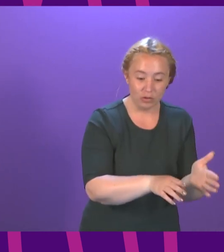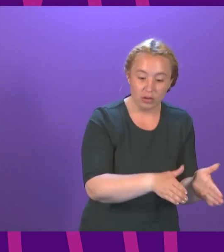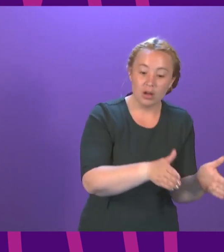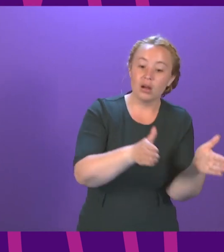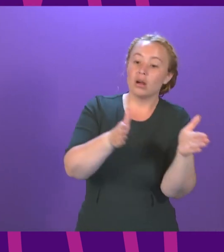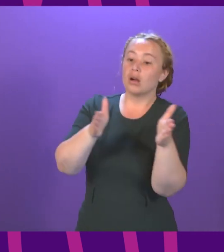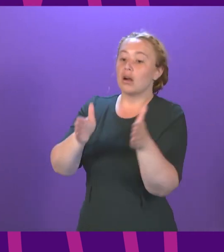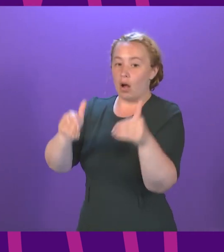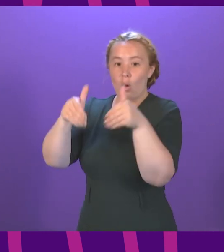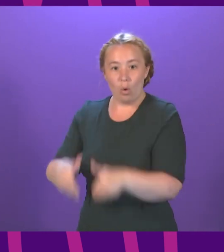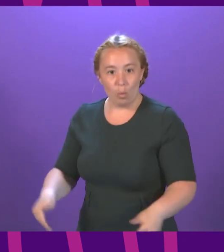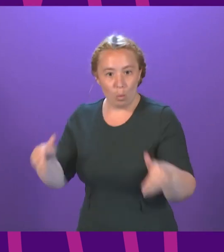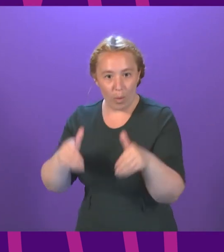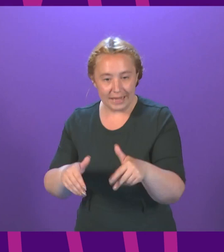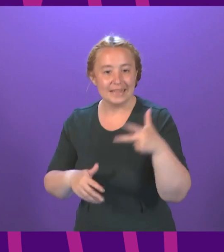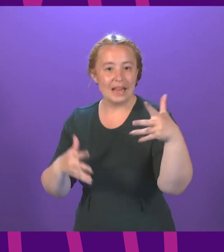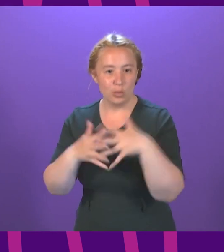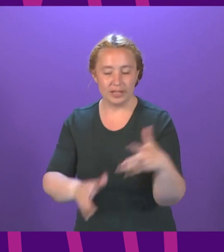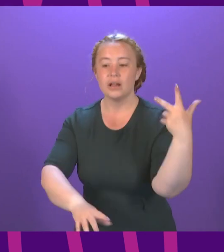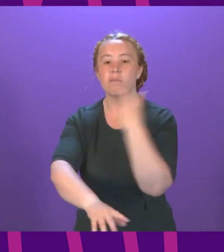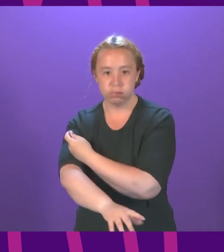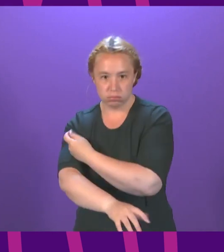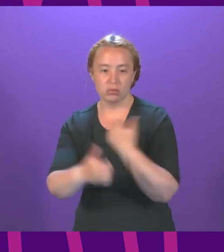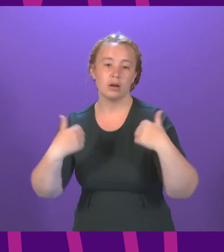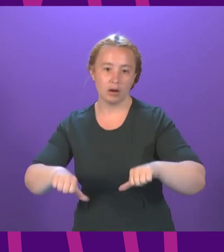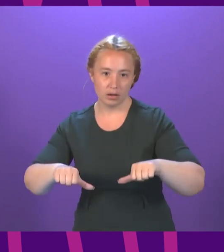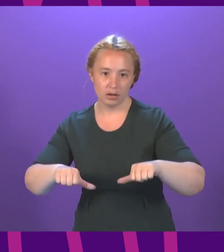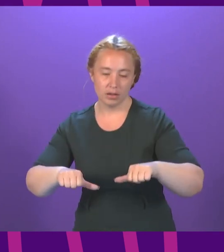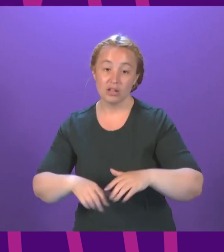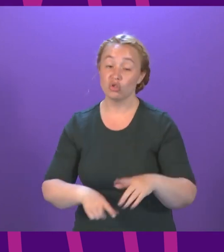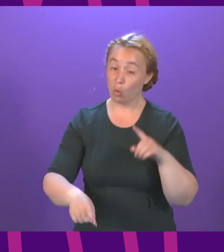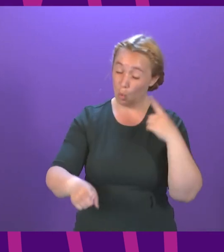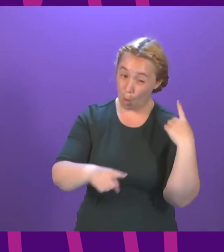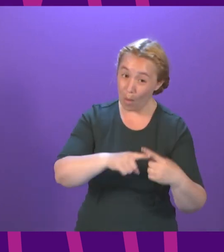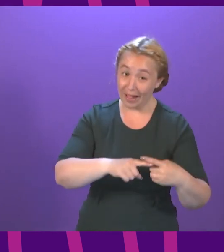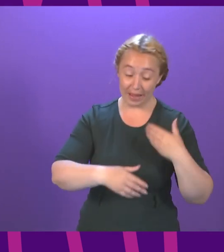number of vaccinations that we can do today. We are vaccinating as quickly as possible